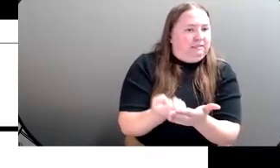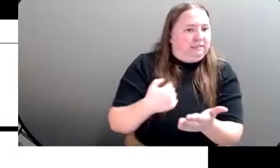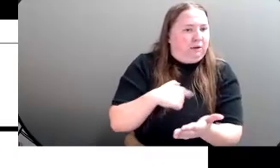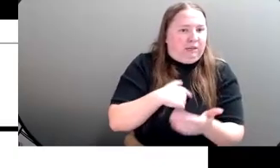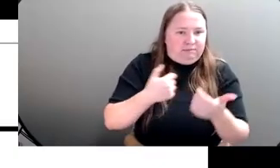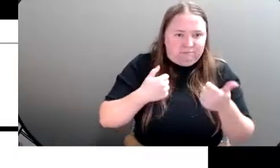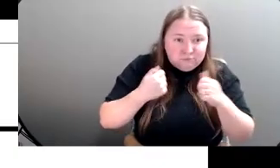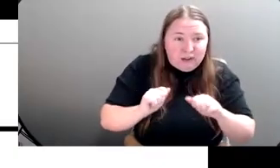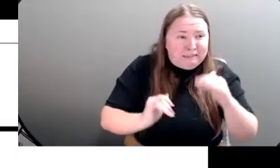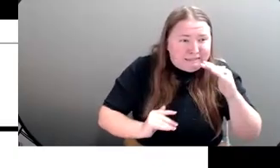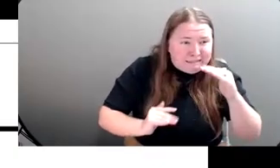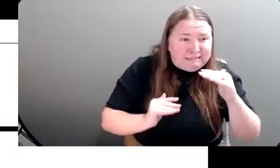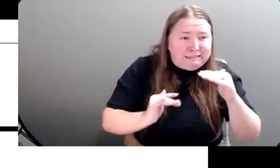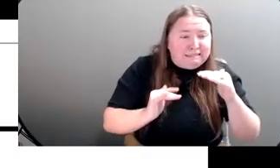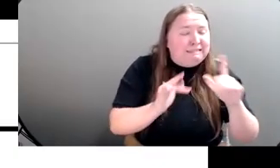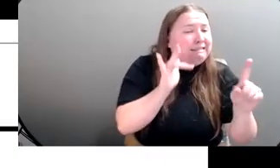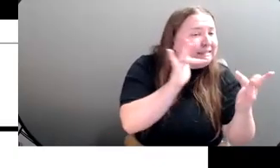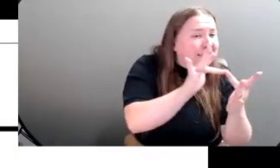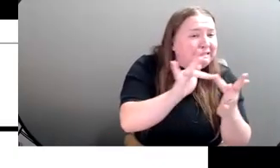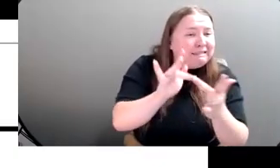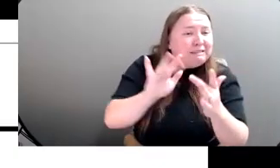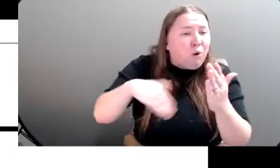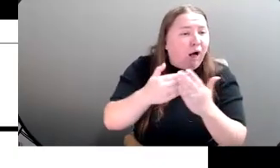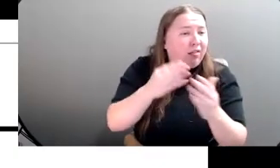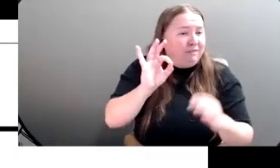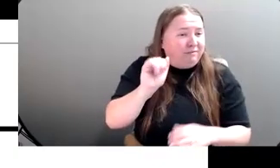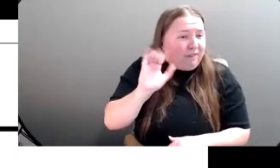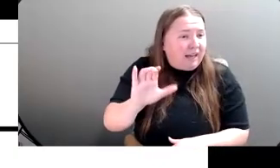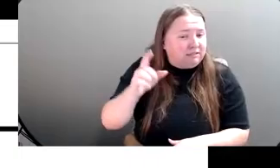to reach all of our faculty so that our faculty know what to do.